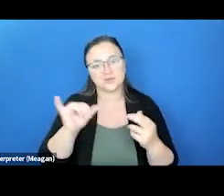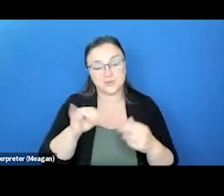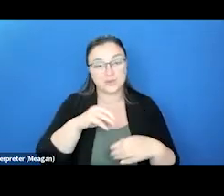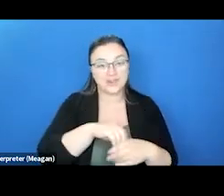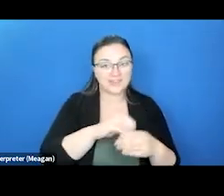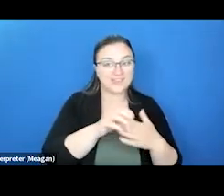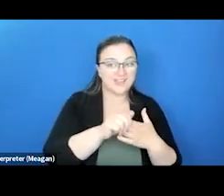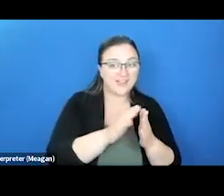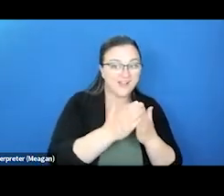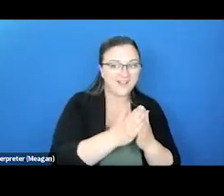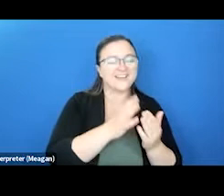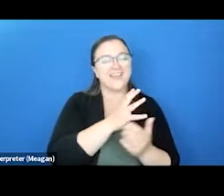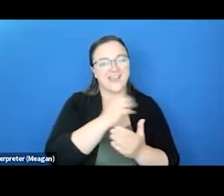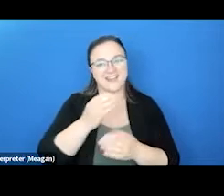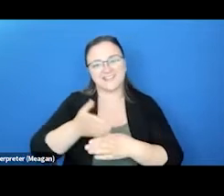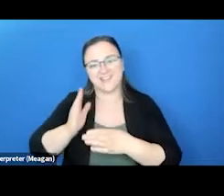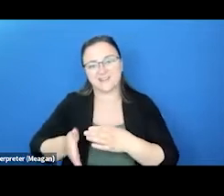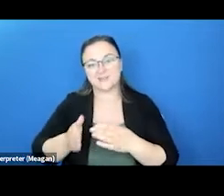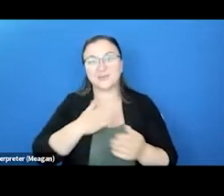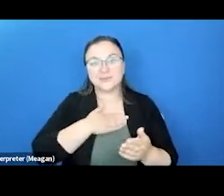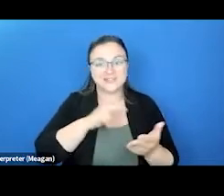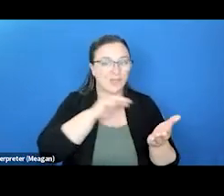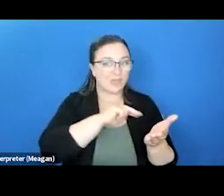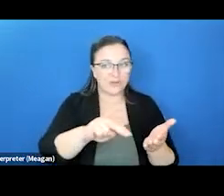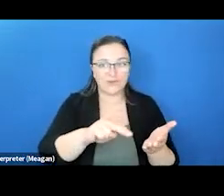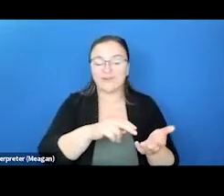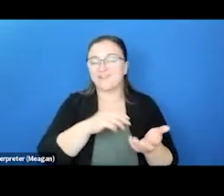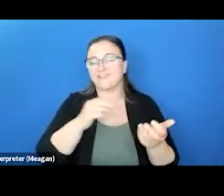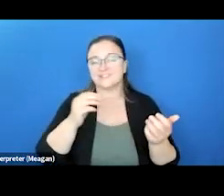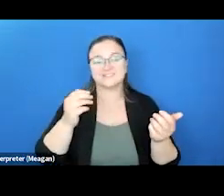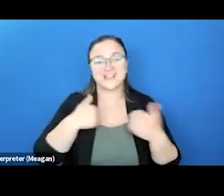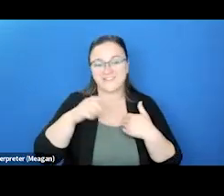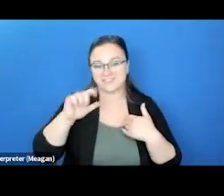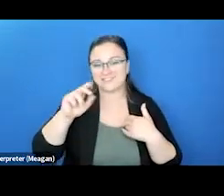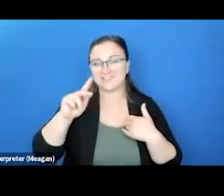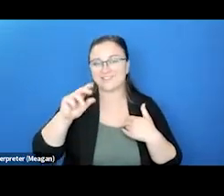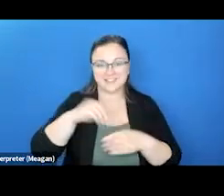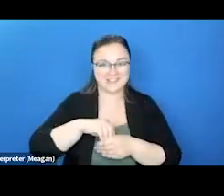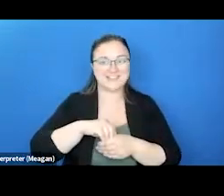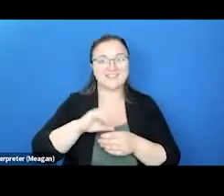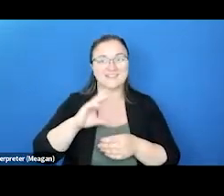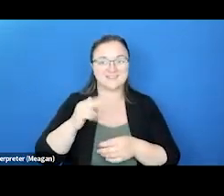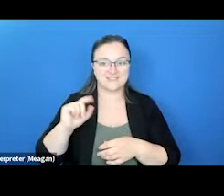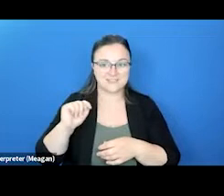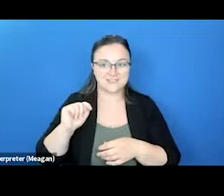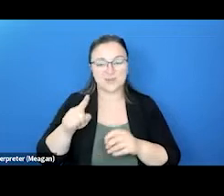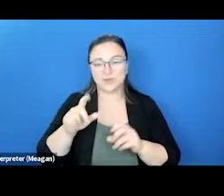of it, so again, check both of those things out. We do have the links and the chat for you all so that you can do that.